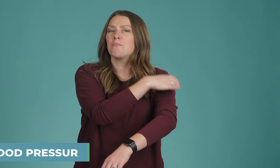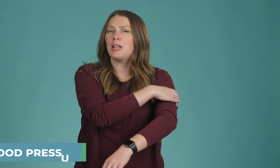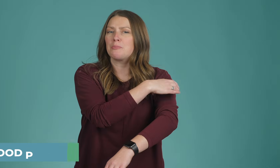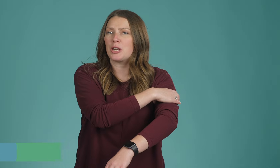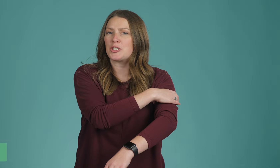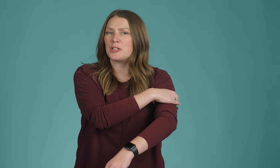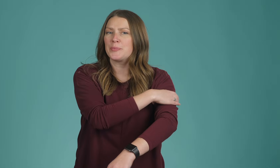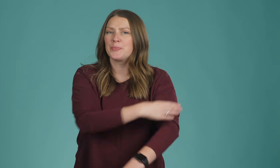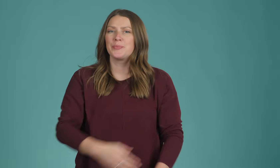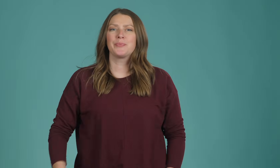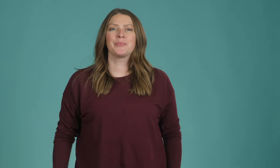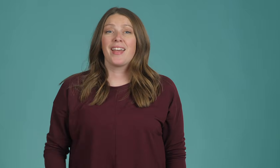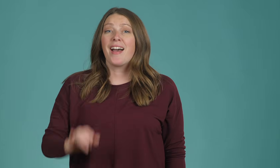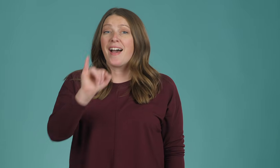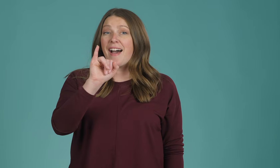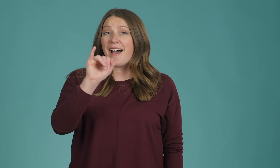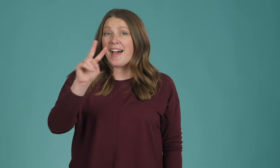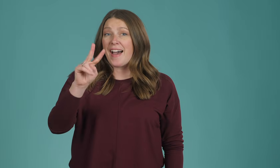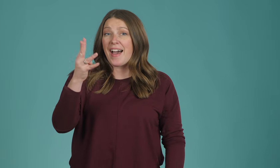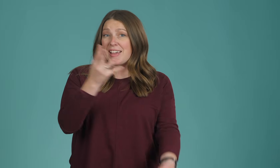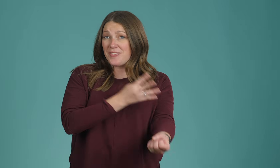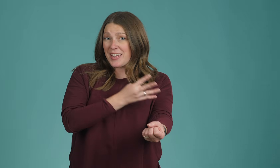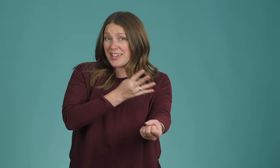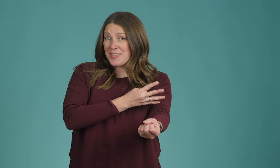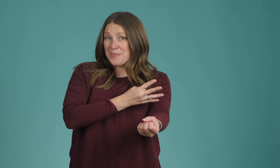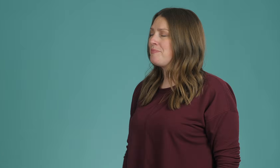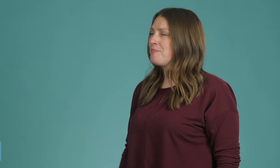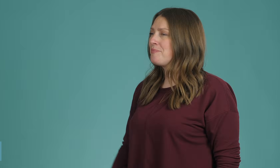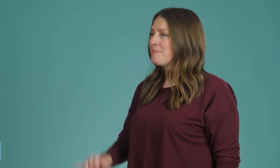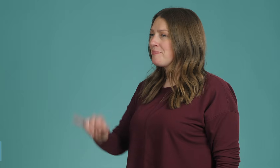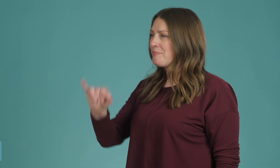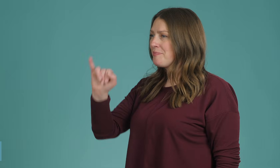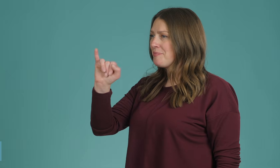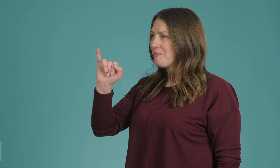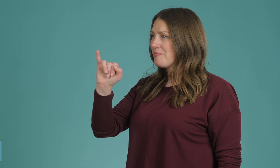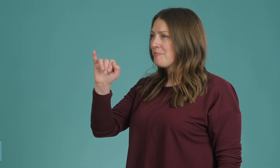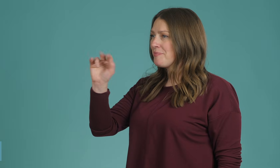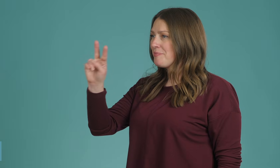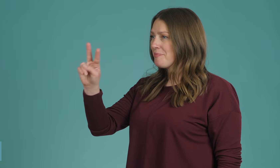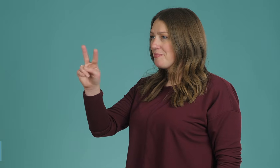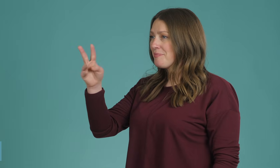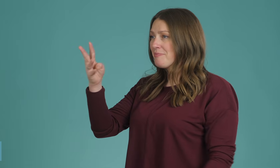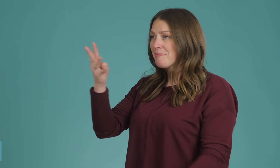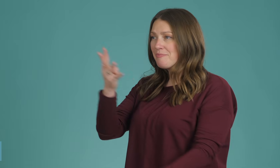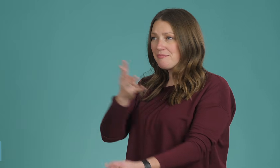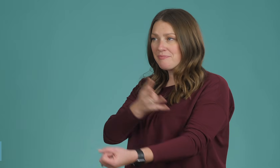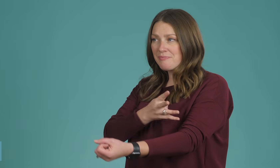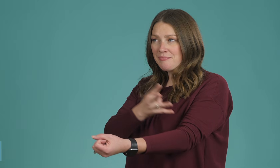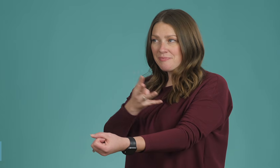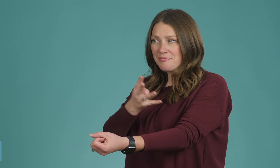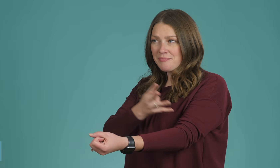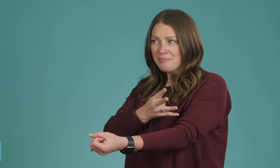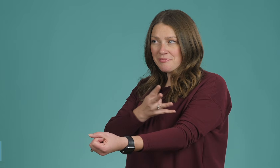Blood pressure I.V. I and V and showing the liquid